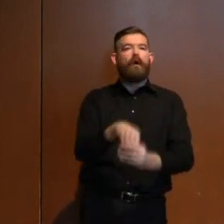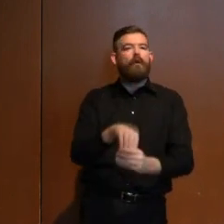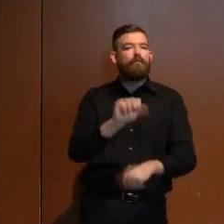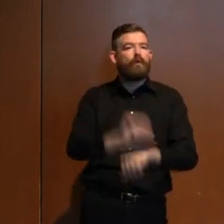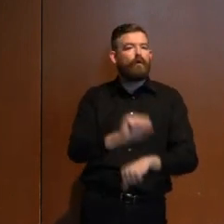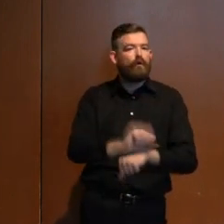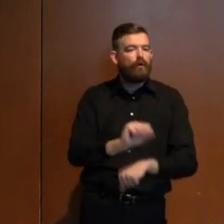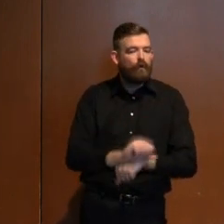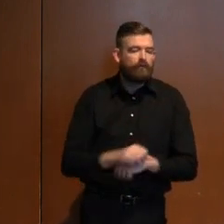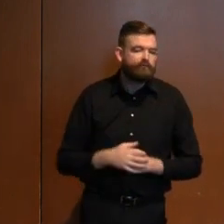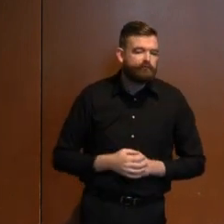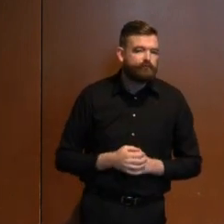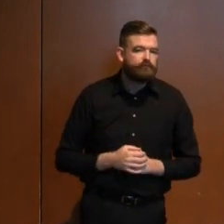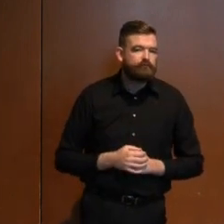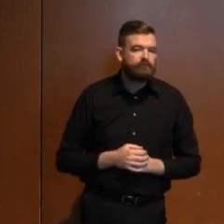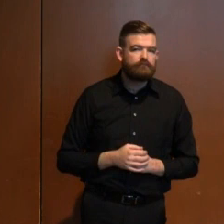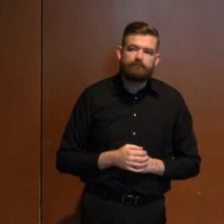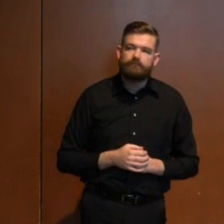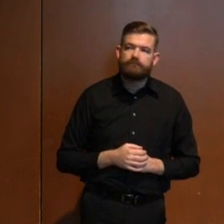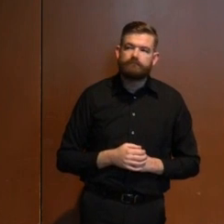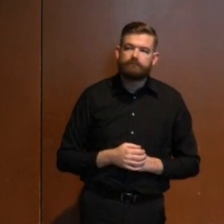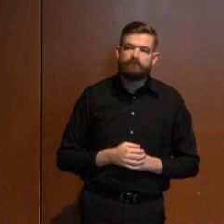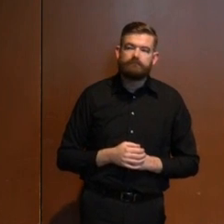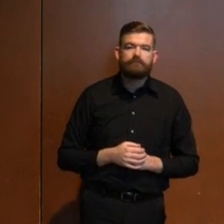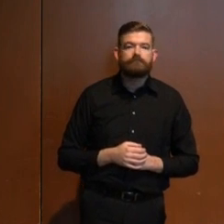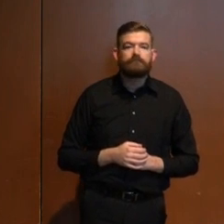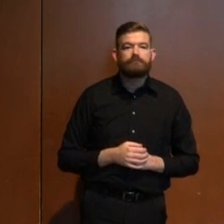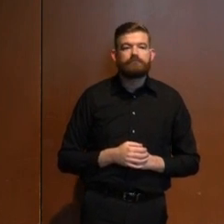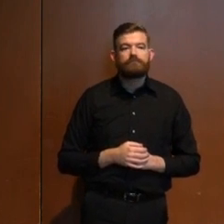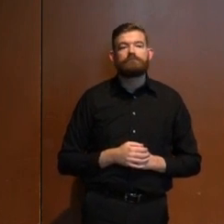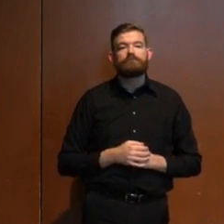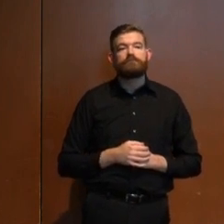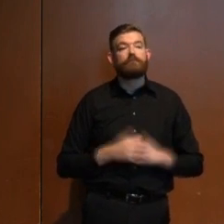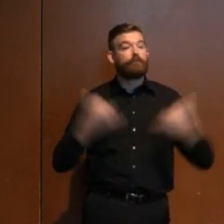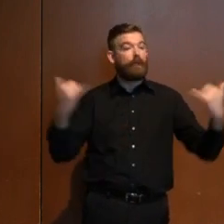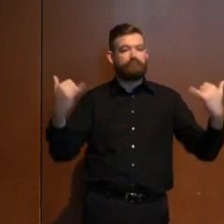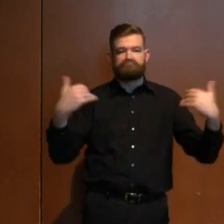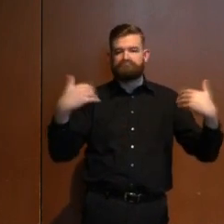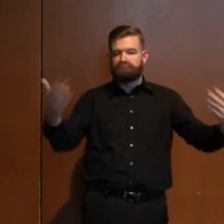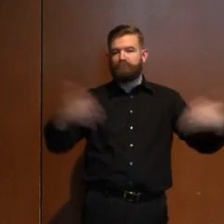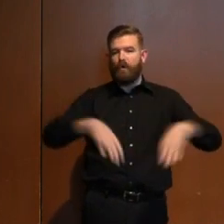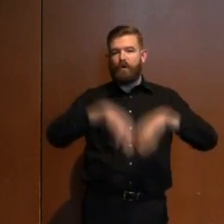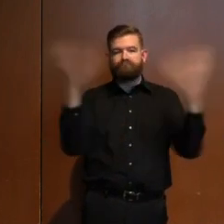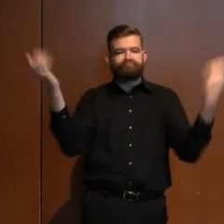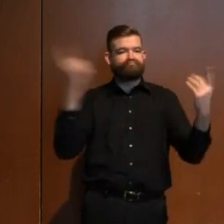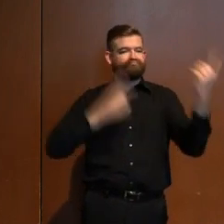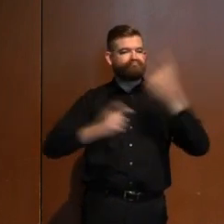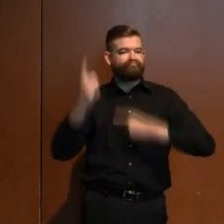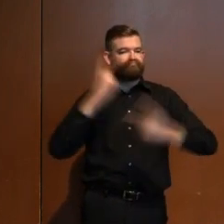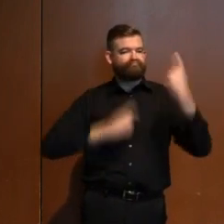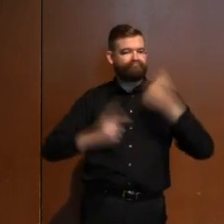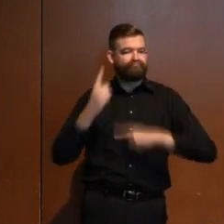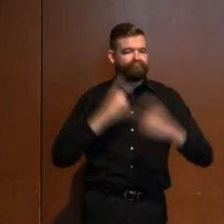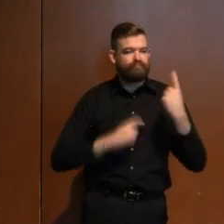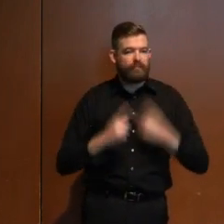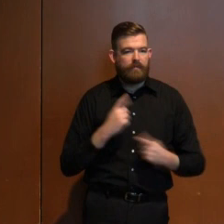, THAT WILL BE VALUABLE FOR PEOPLE TO SEE. I'M GOING RIGHT TO LEFT TODAY. MY RIGHT TO LEFT IF THAT'S OKAY. BUT I PROMISE YOU WHAT WE WILL